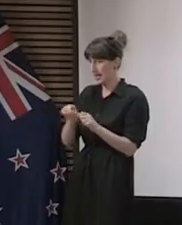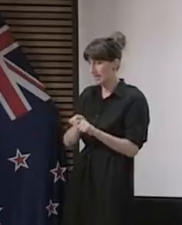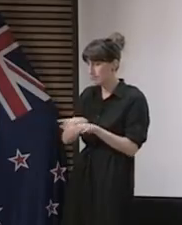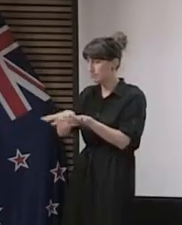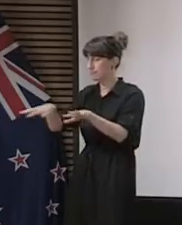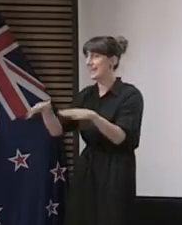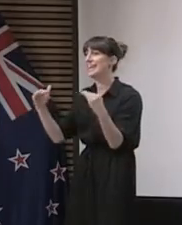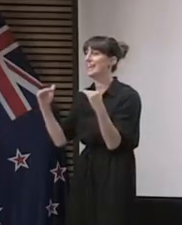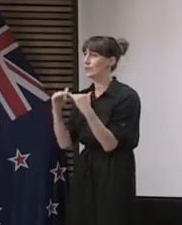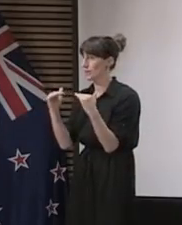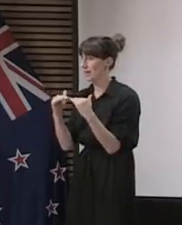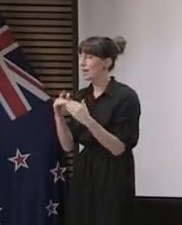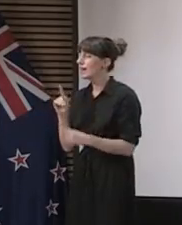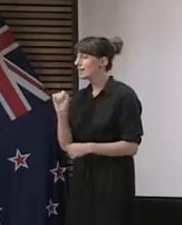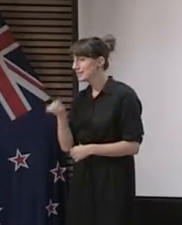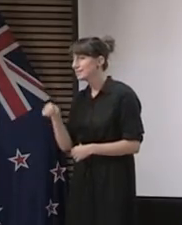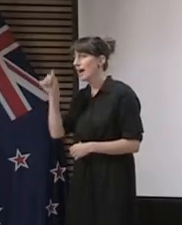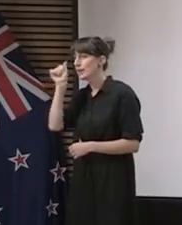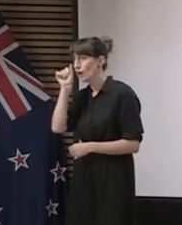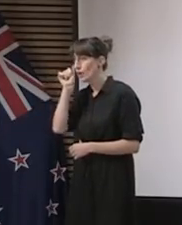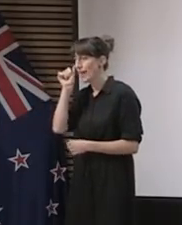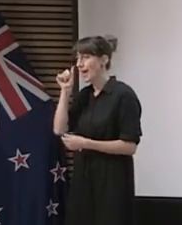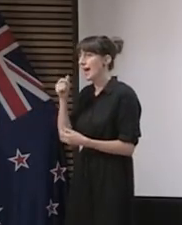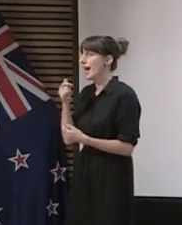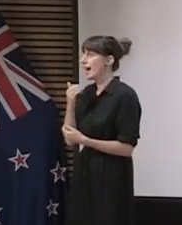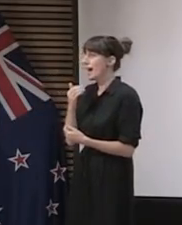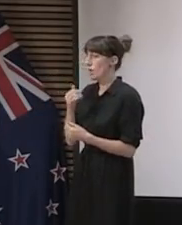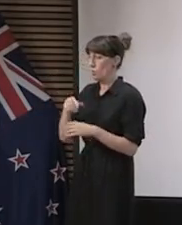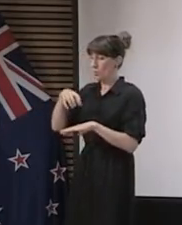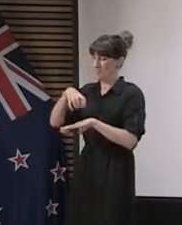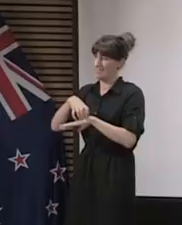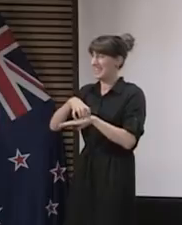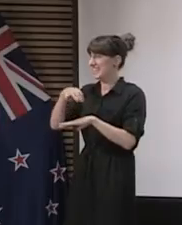Yes, there has been restrictions on the order size that practices can put in to 60 vaccines